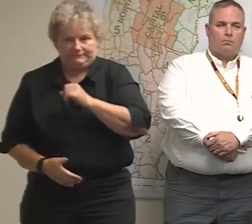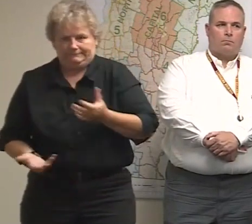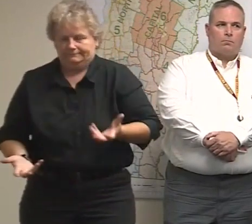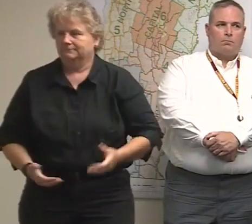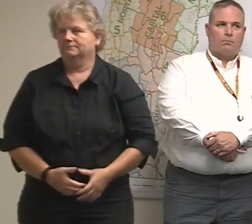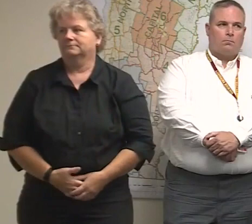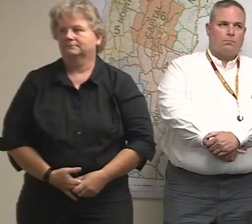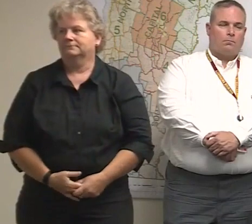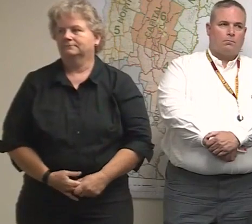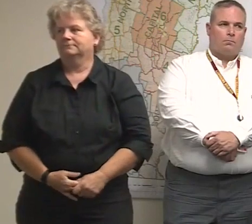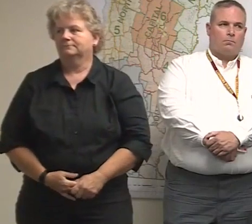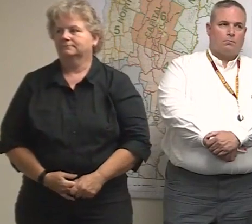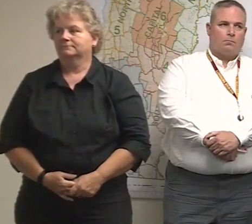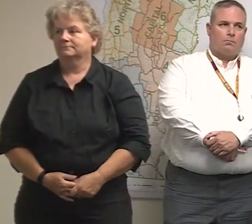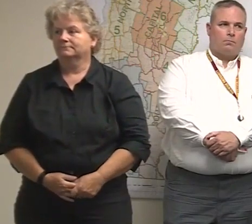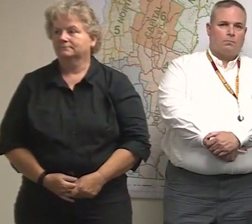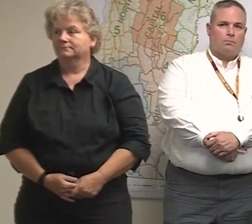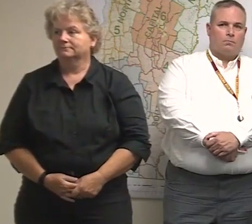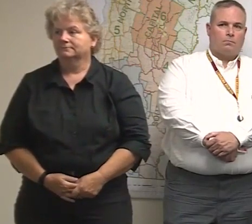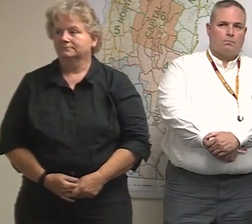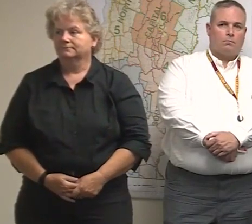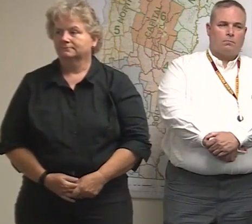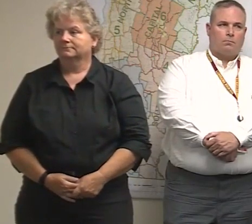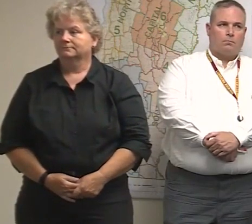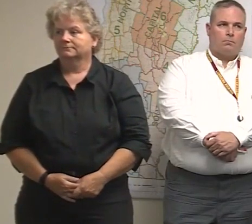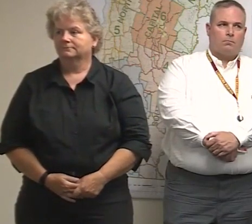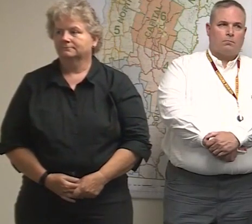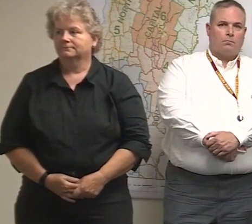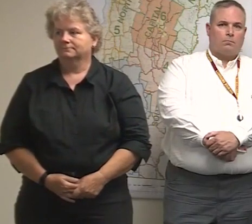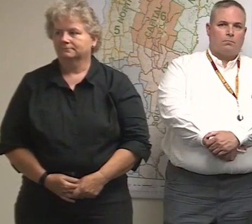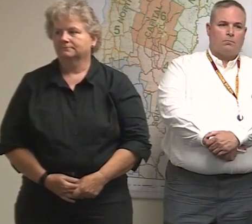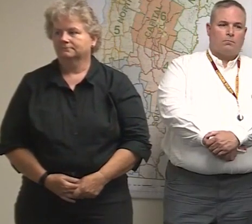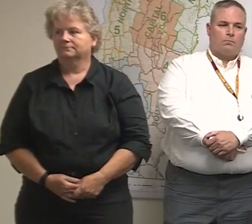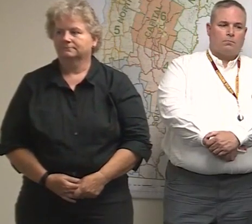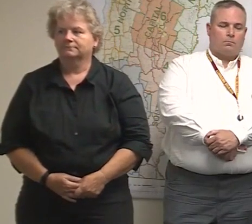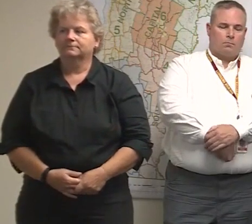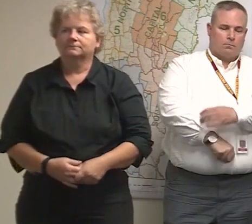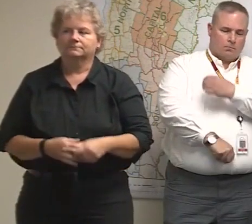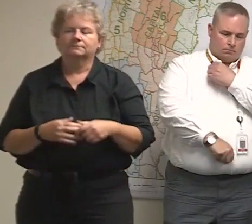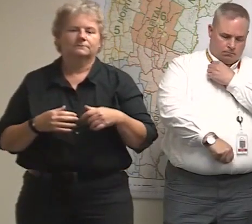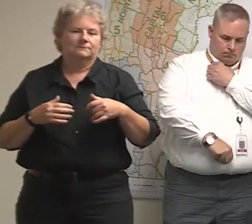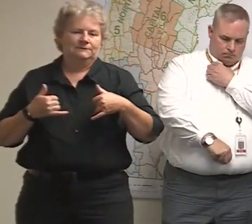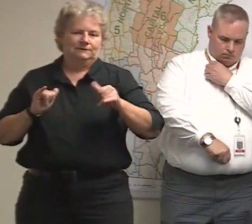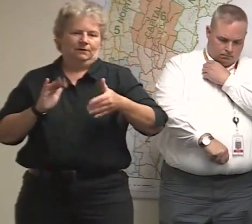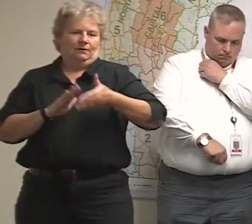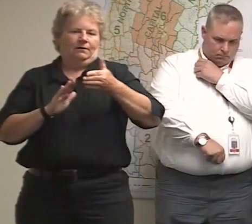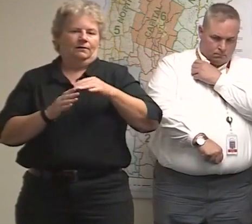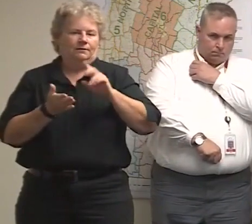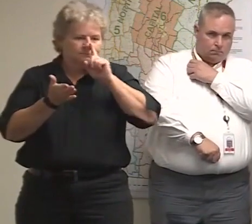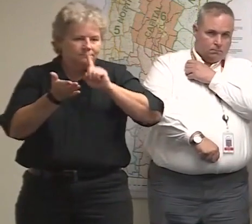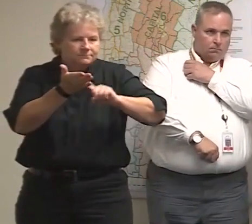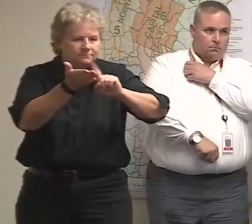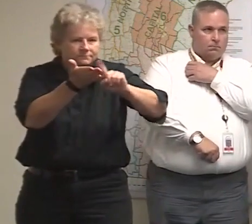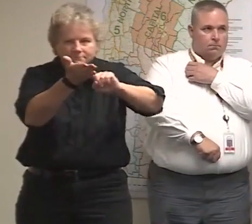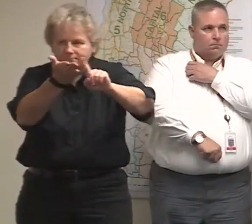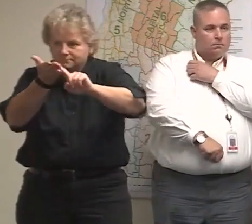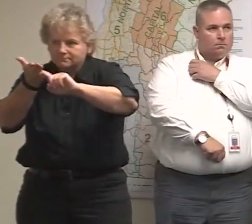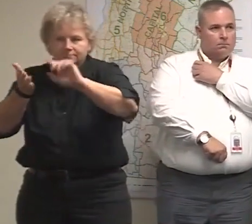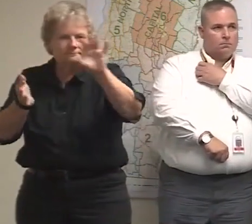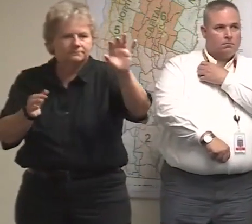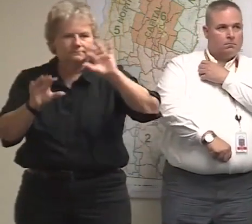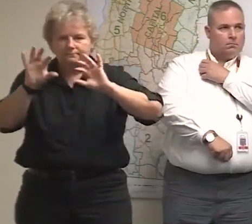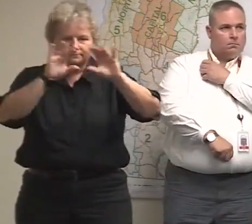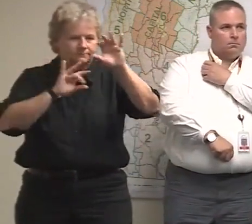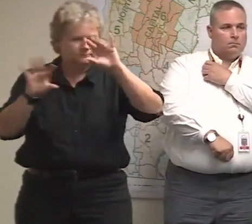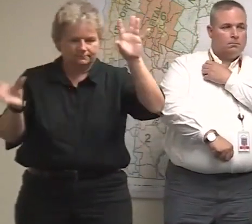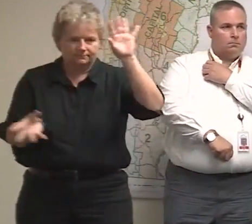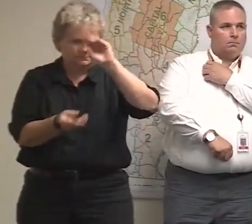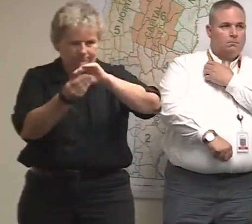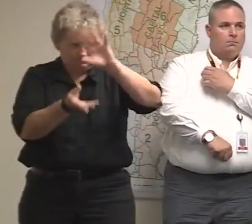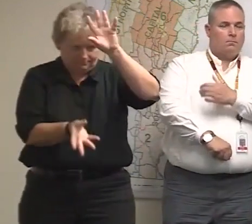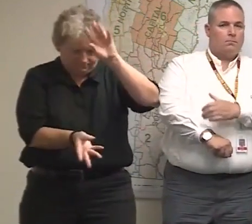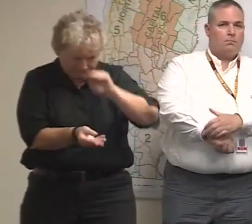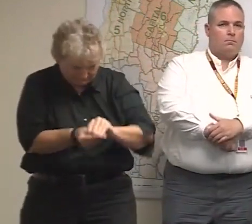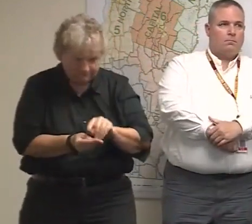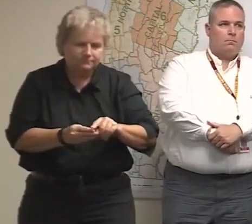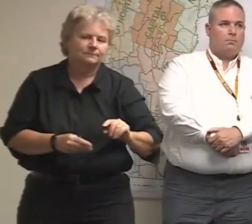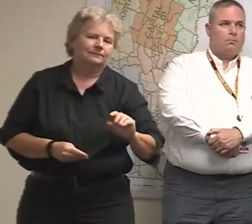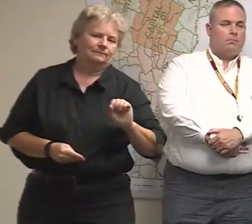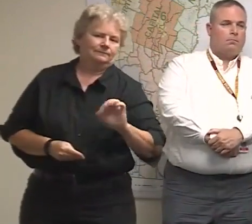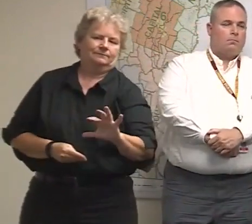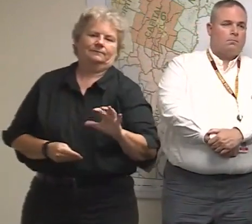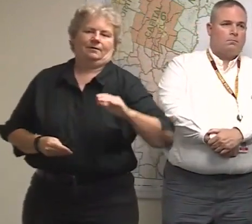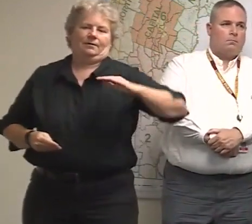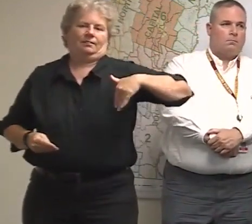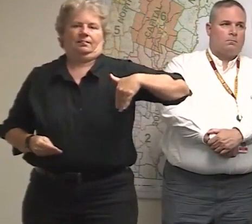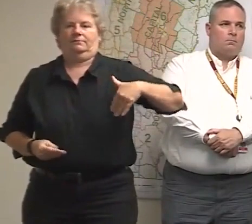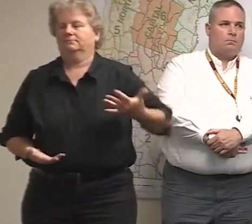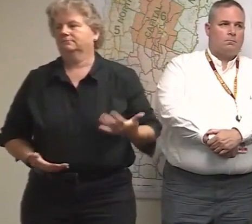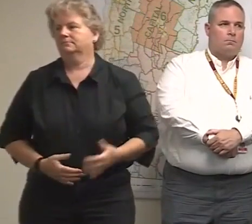AND I DON’T THINK I SHOULD BE GUESSING FROM THE PODIUM BECAUSE WE THERE ARE THERE THERE’S SO MUCH DAMAGE THAT WE HAVEN’T SEEN YET LOCALLY THAT IN SO MUCH RESIDENTIAL DAMAGE AND BUSINESS